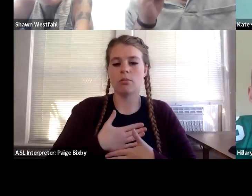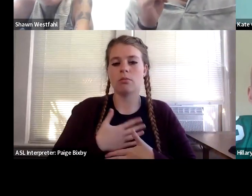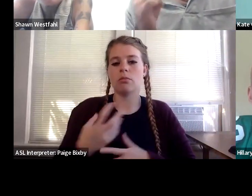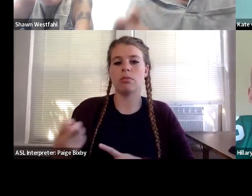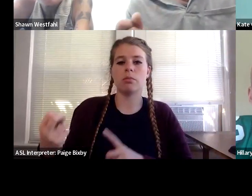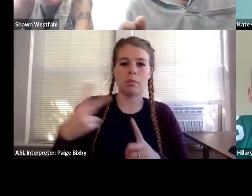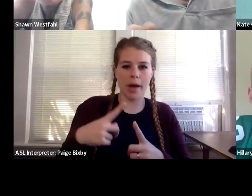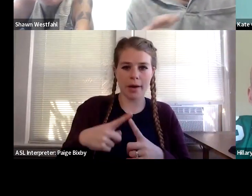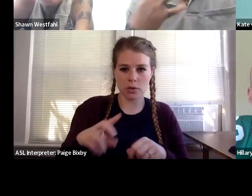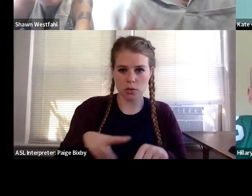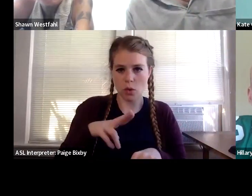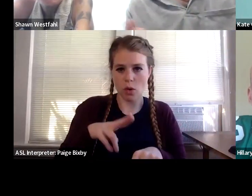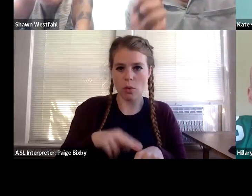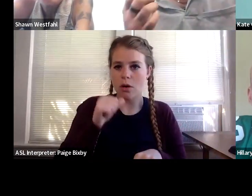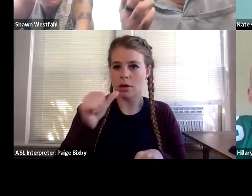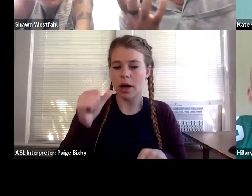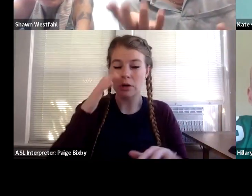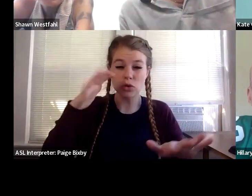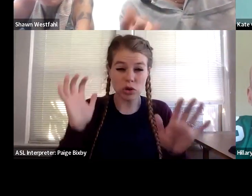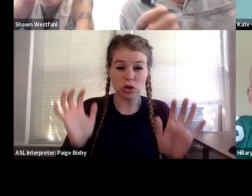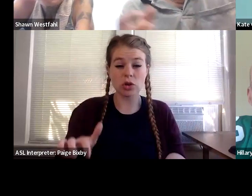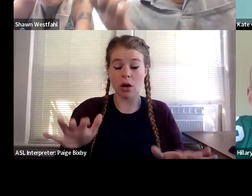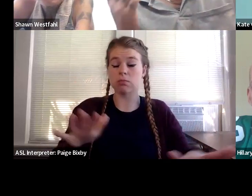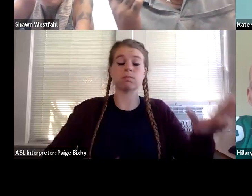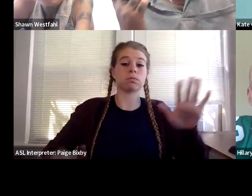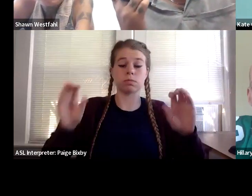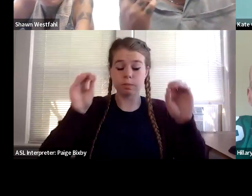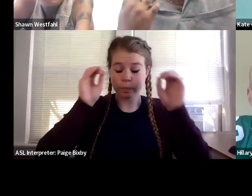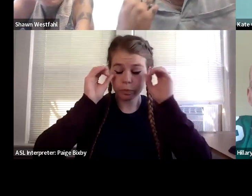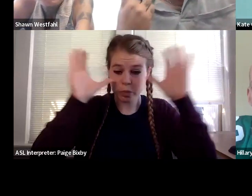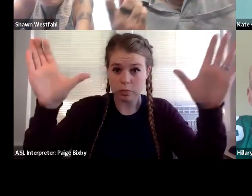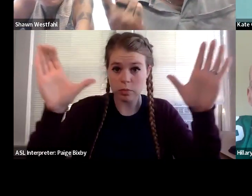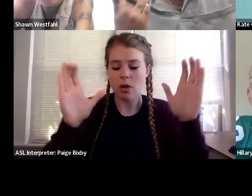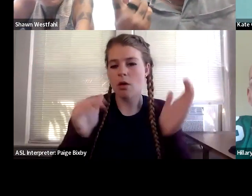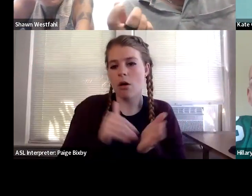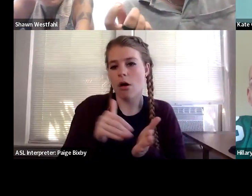so it's not a shock when they wake up, because oftentimes what we see is, you know,